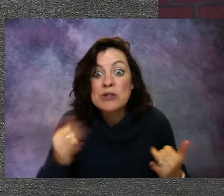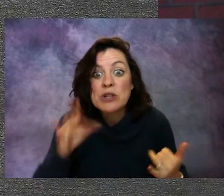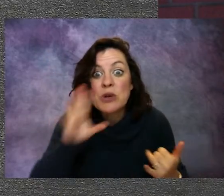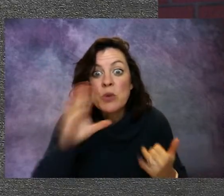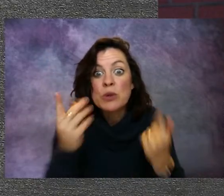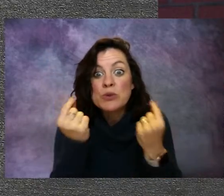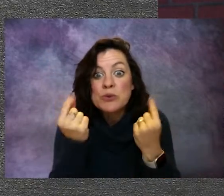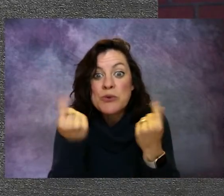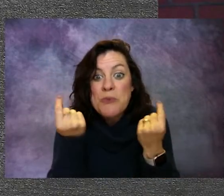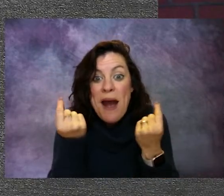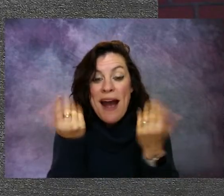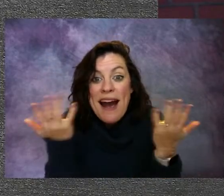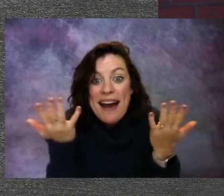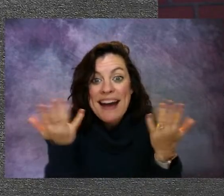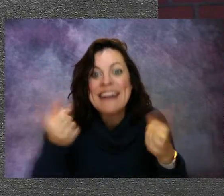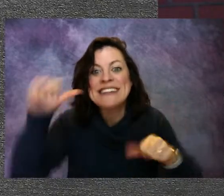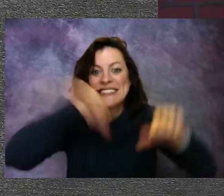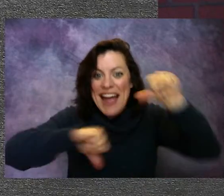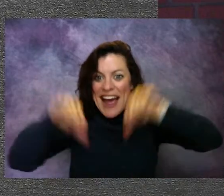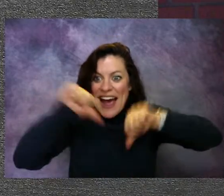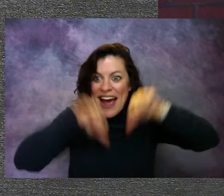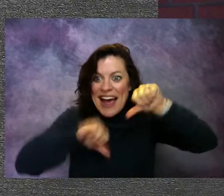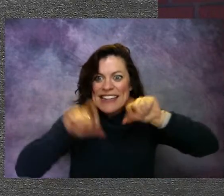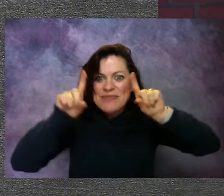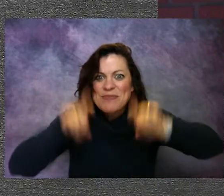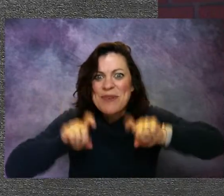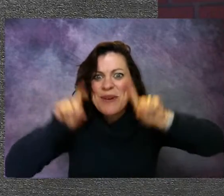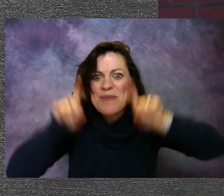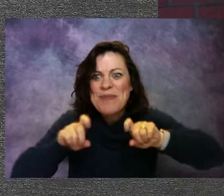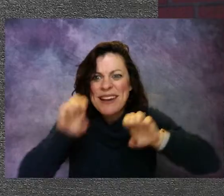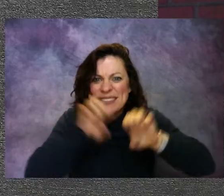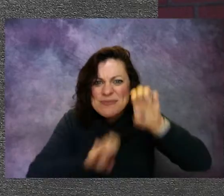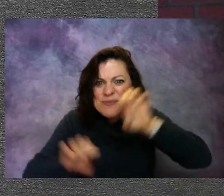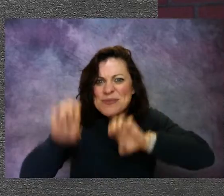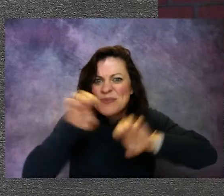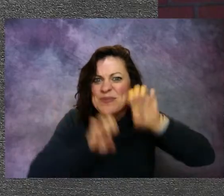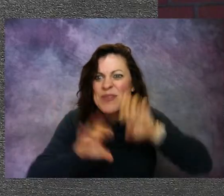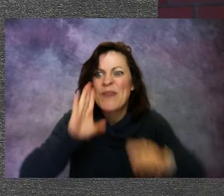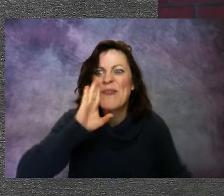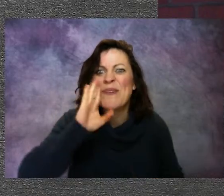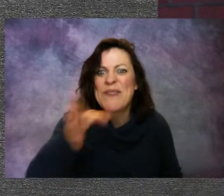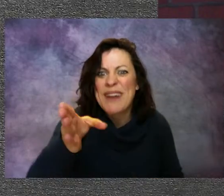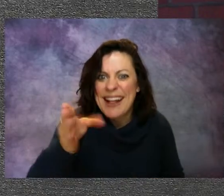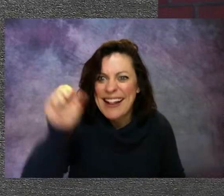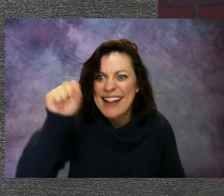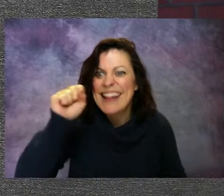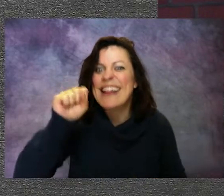We're gonna be doing a science experiment later today and it is a super duper fun one.